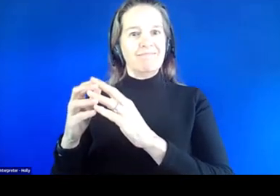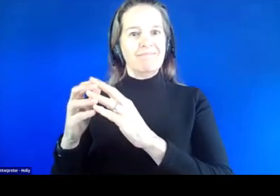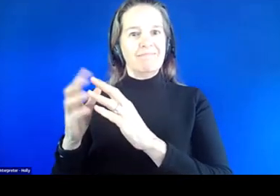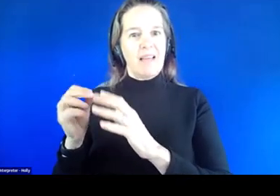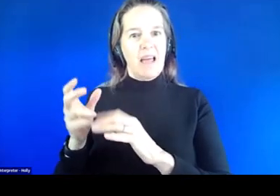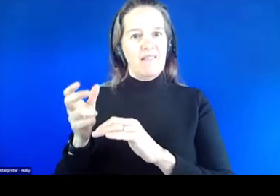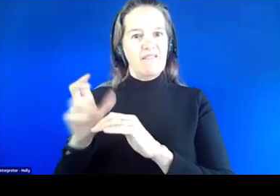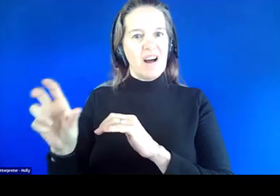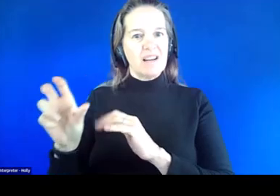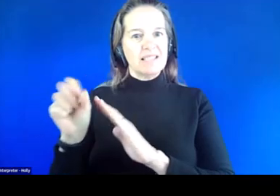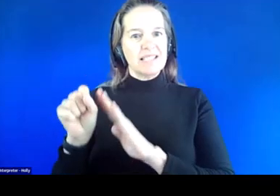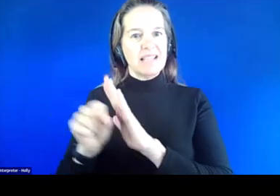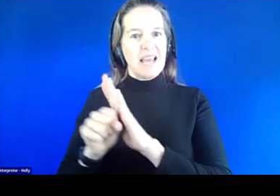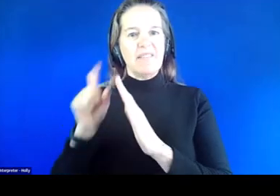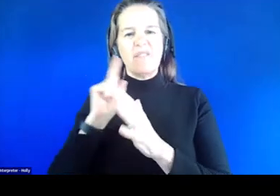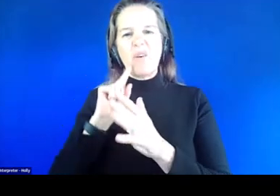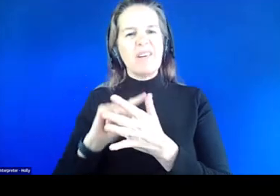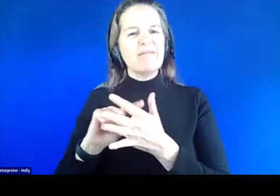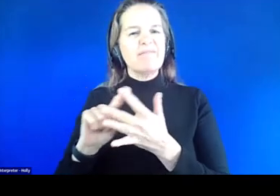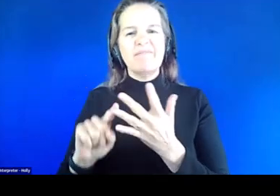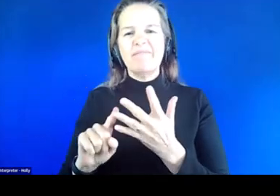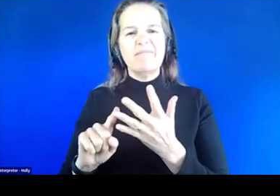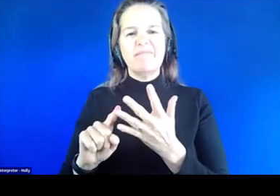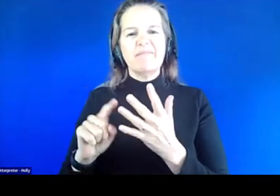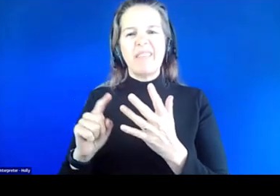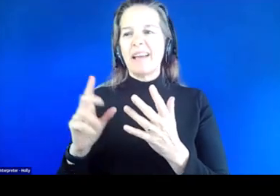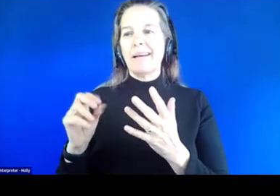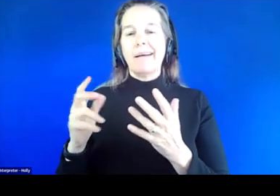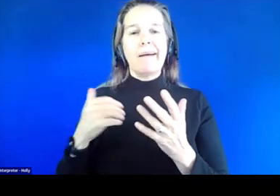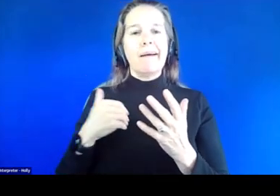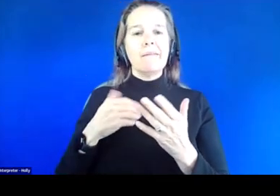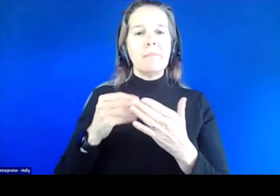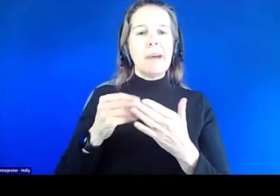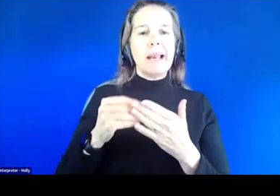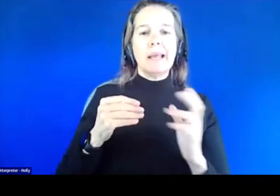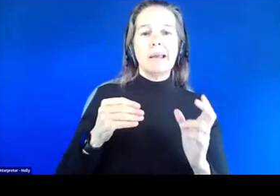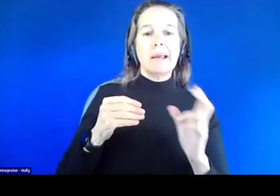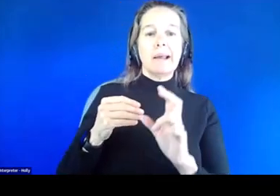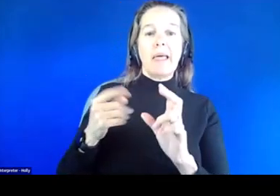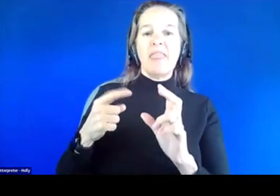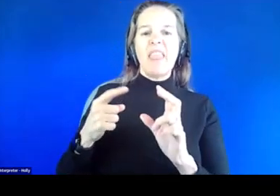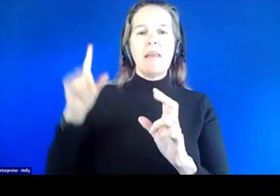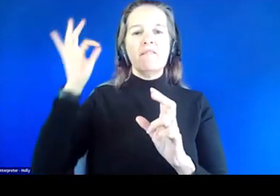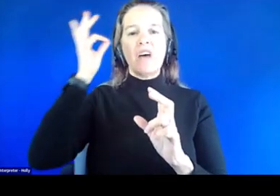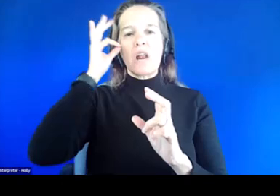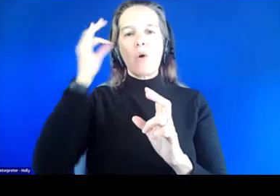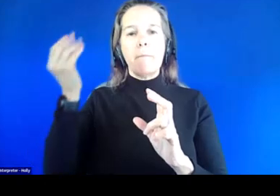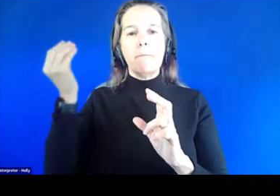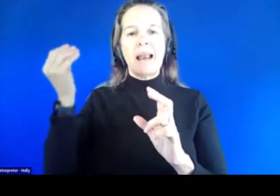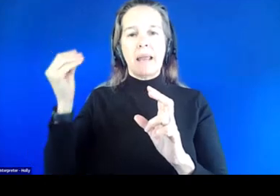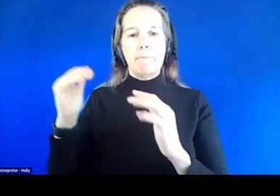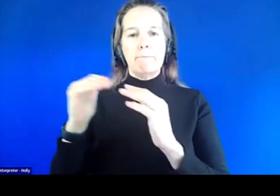certain things and get federal match that actually were inspired by this MICASSA legislation. So if you